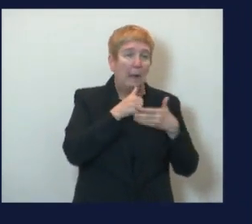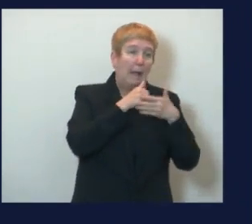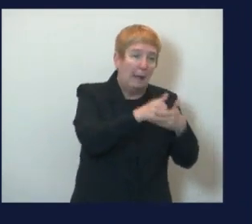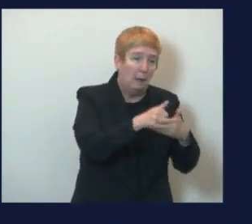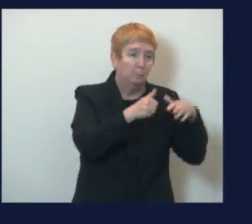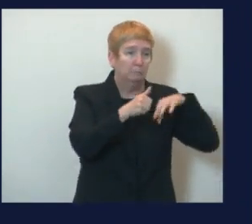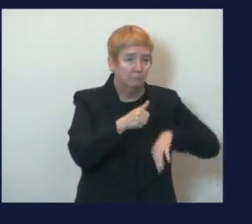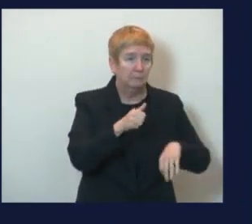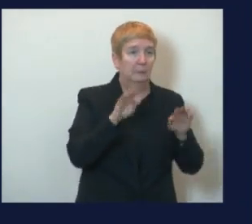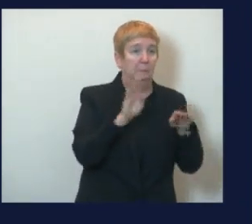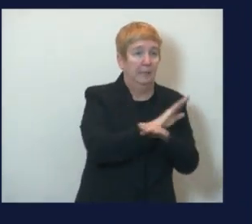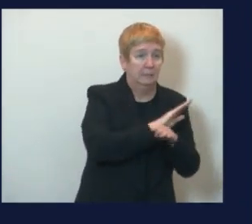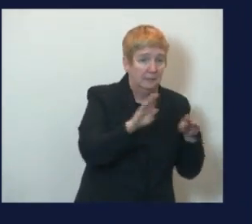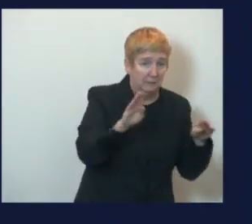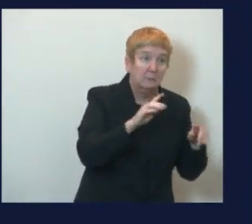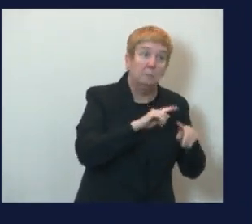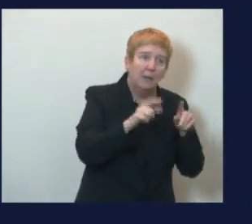WE HOPE IS GOOD FOR BUSINESS.